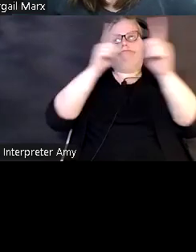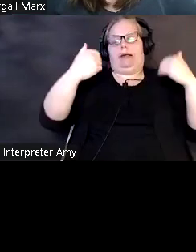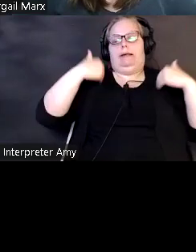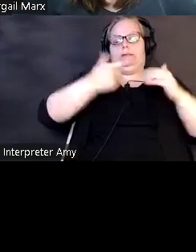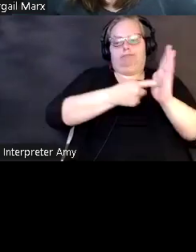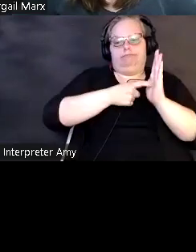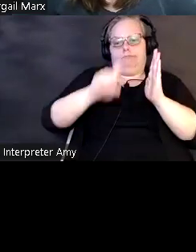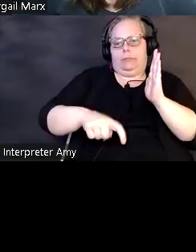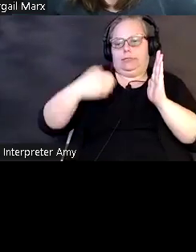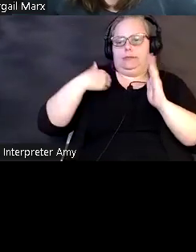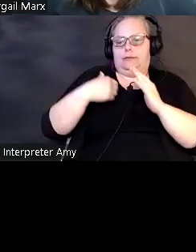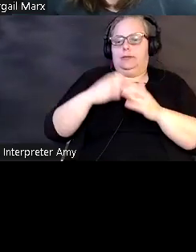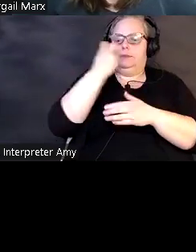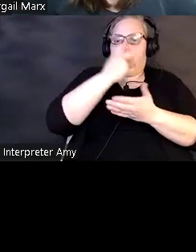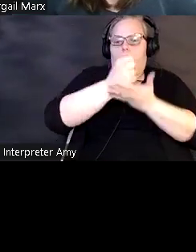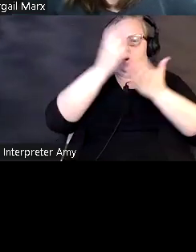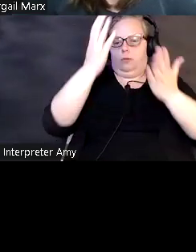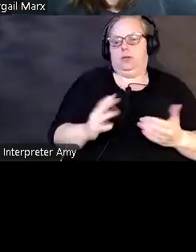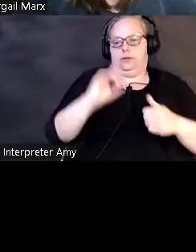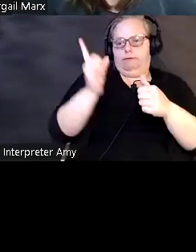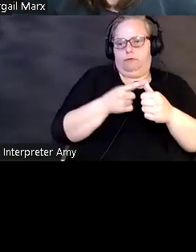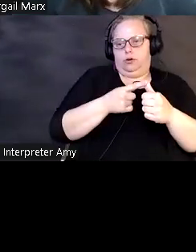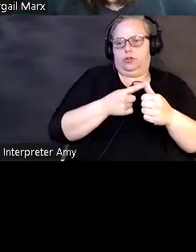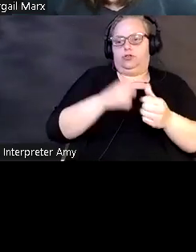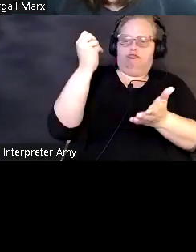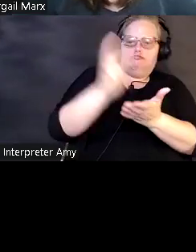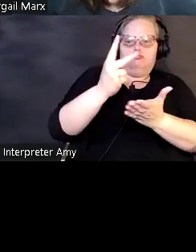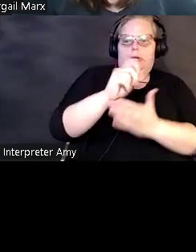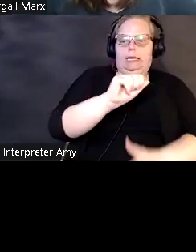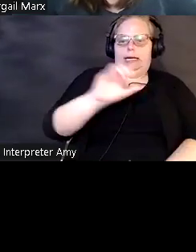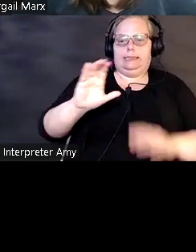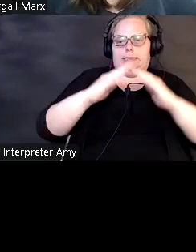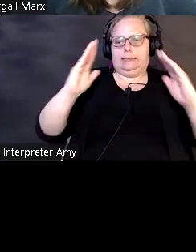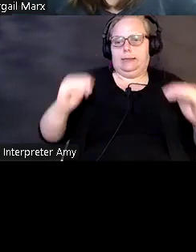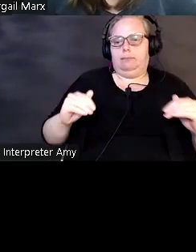a speech language pathologist for AAC systems. But even if the funding source doesn't require